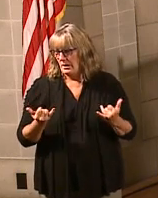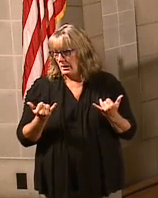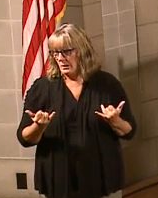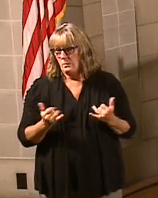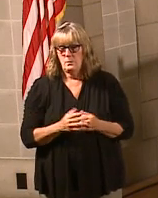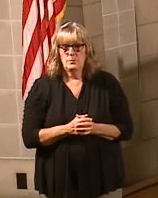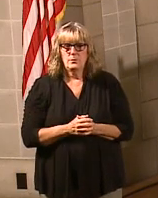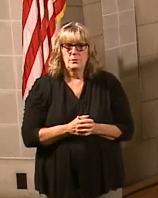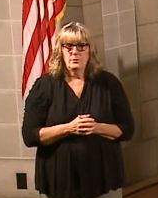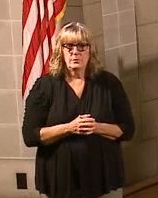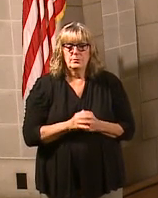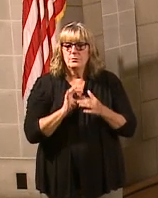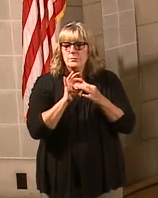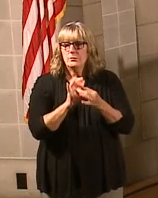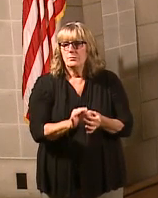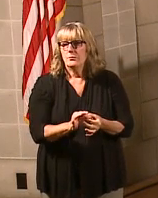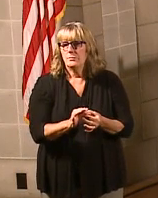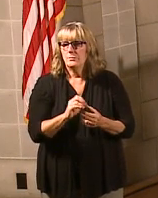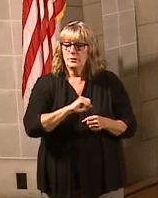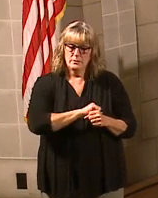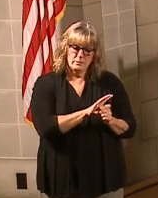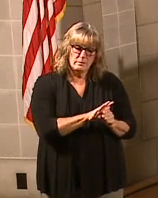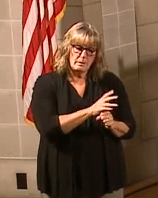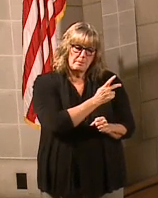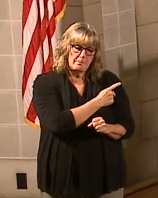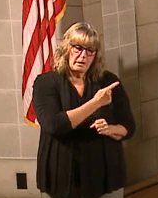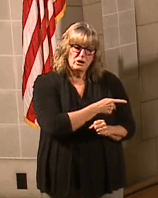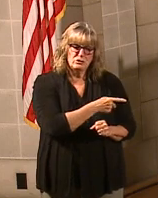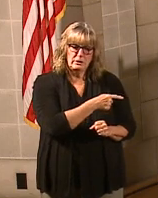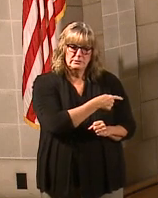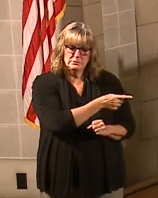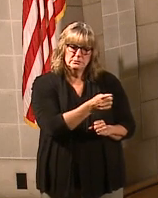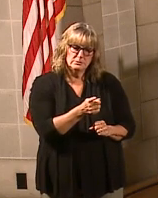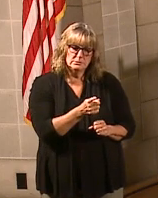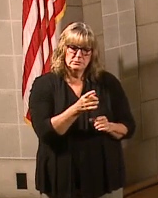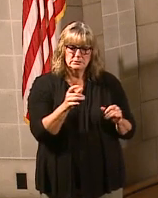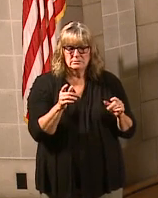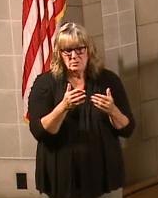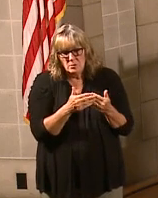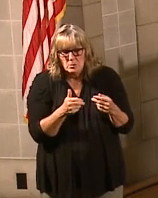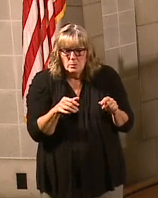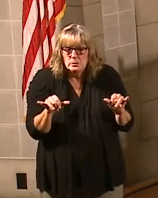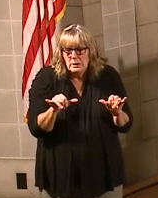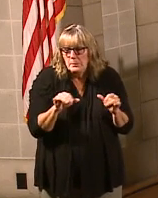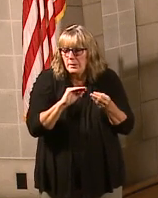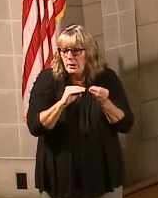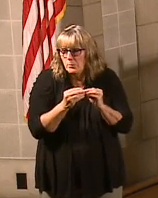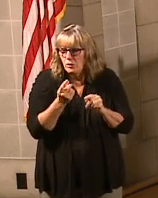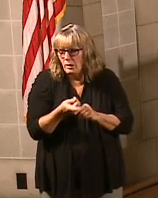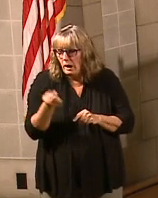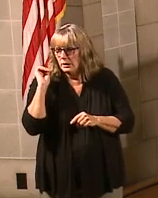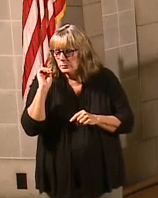WELL, I THINK WITH REGARD TO